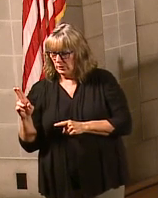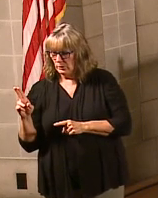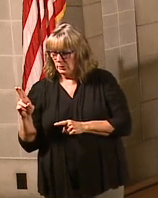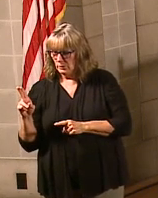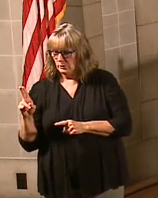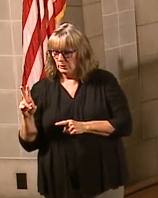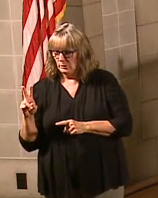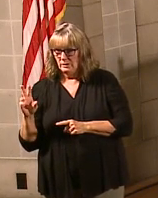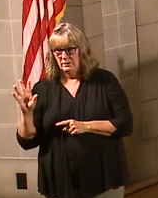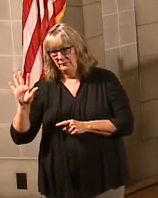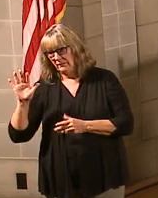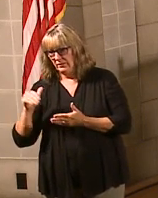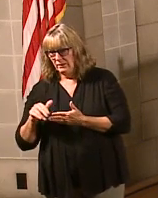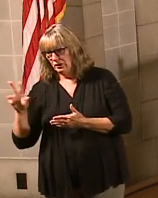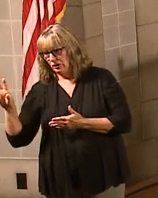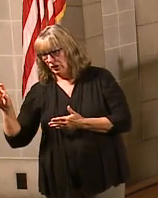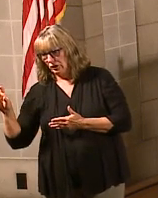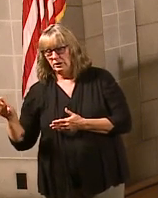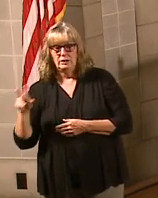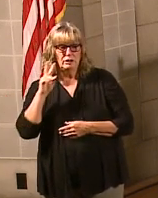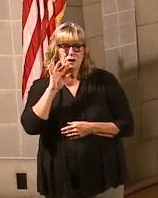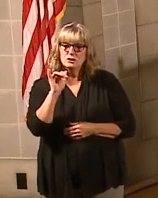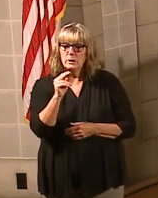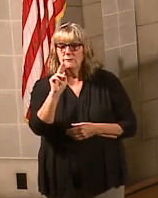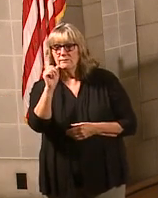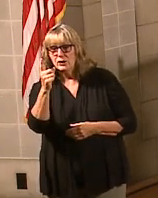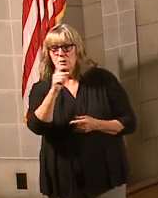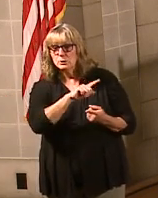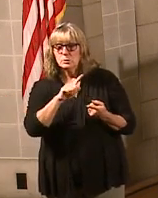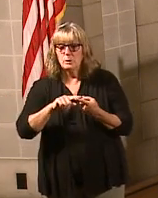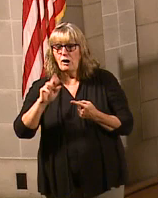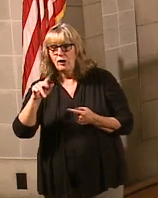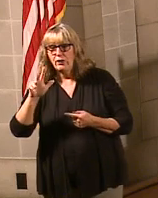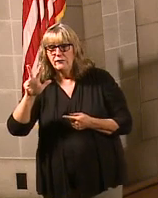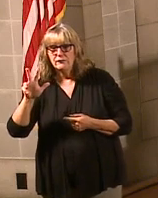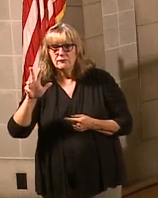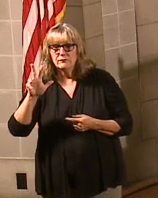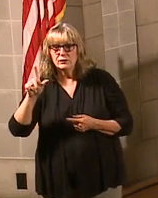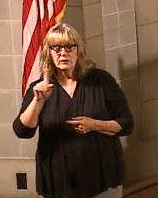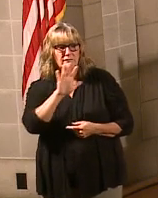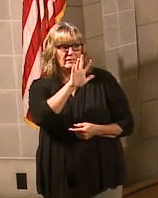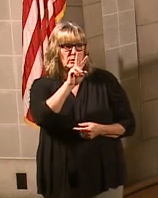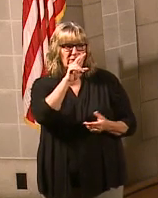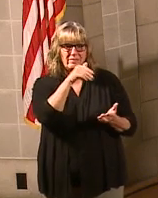FOR CORONAVIRUS. SO AGAIN, IF YOU ARE TALKING